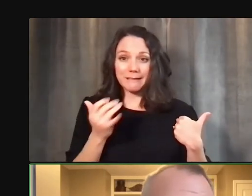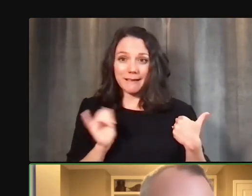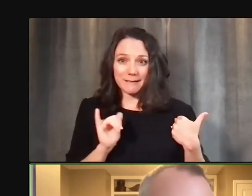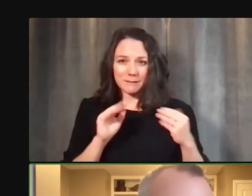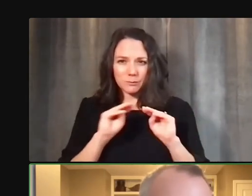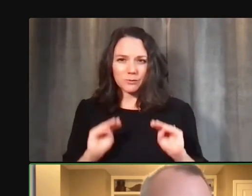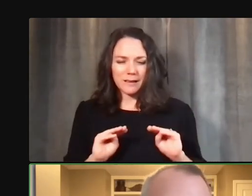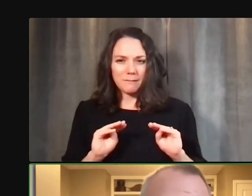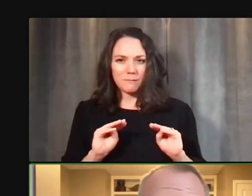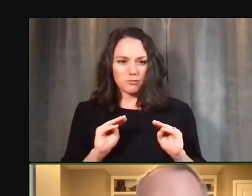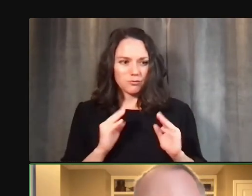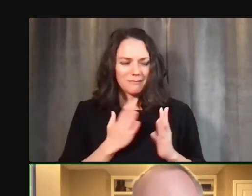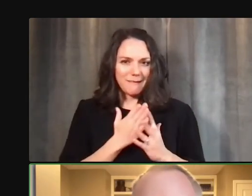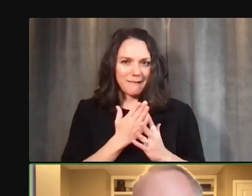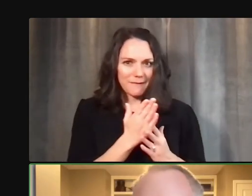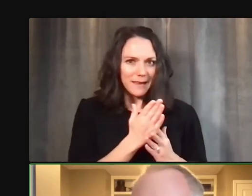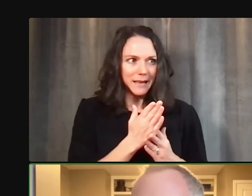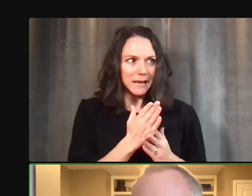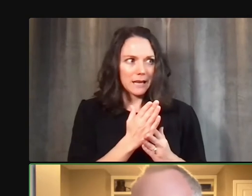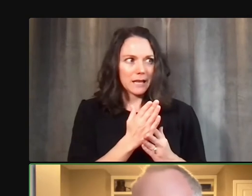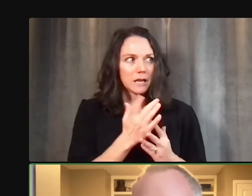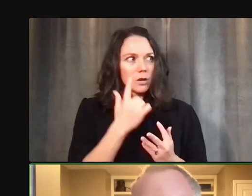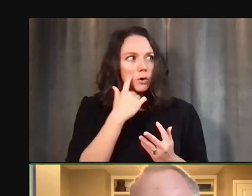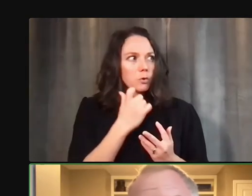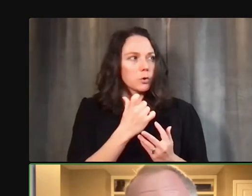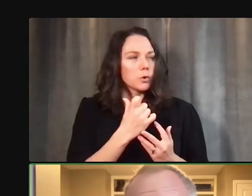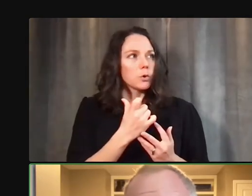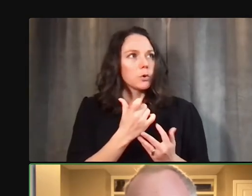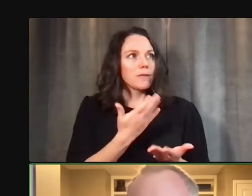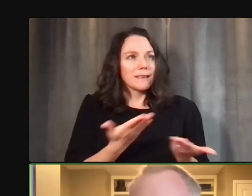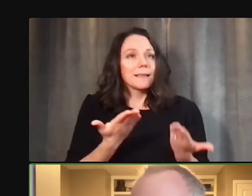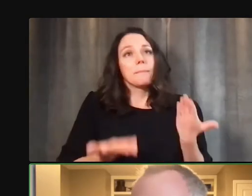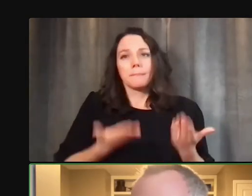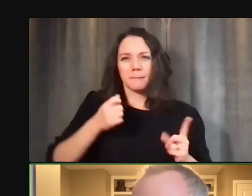not only in terms of their exposure to emotionally activating content,